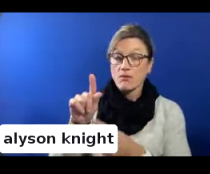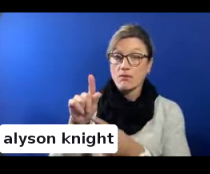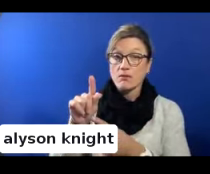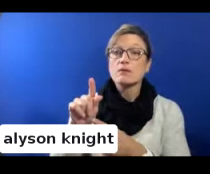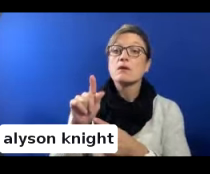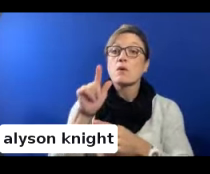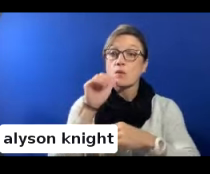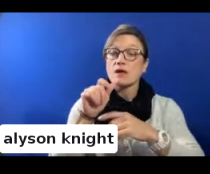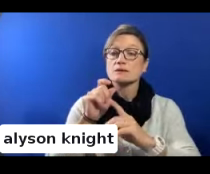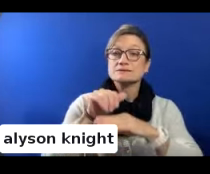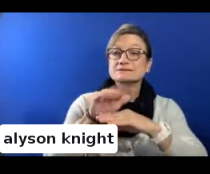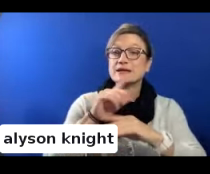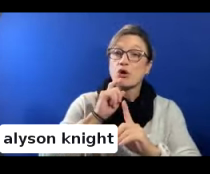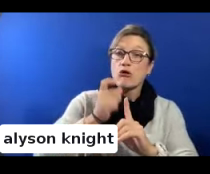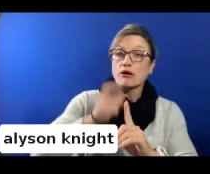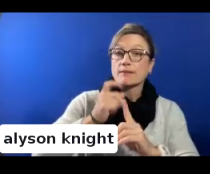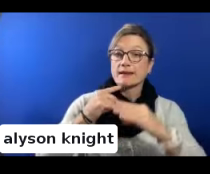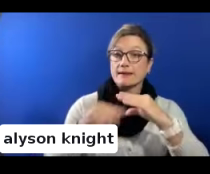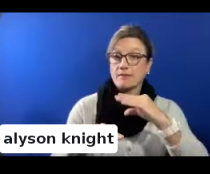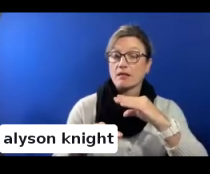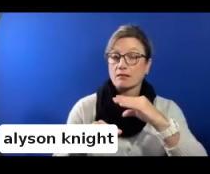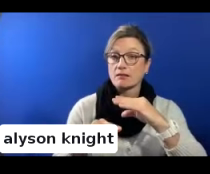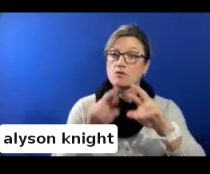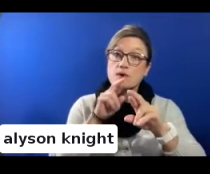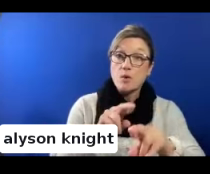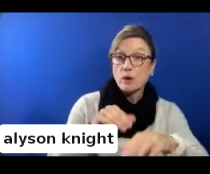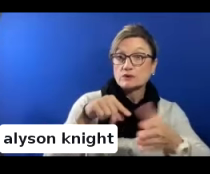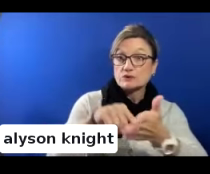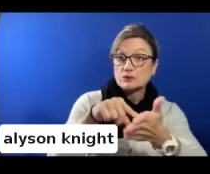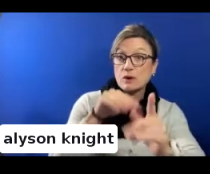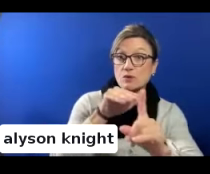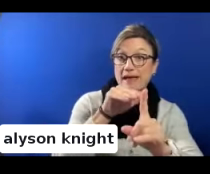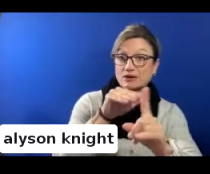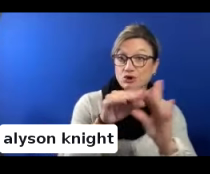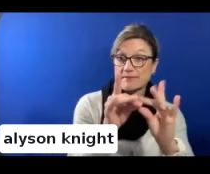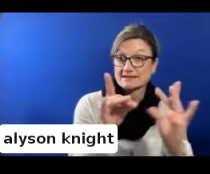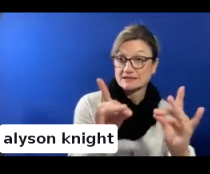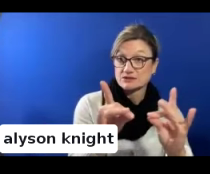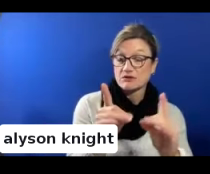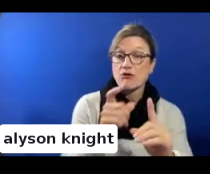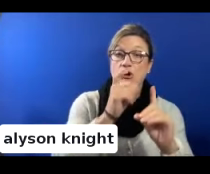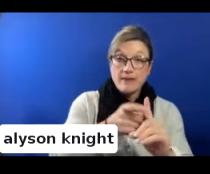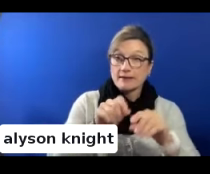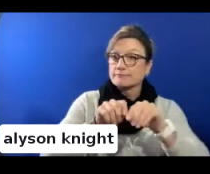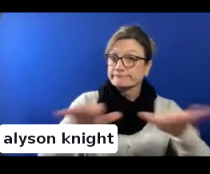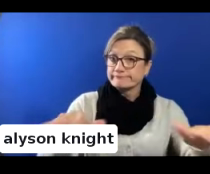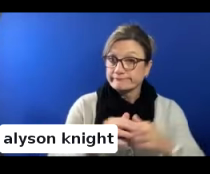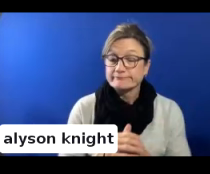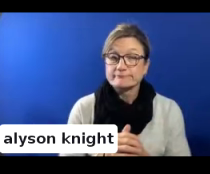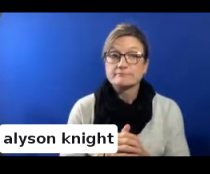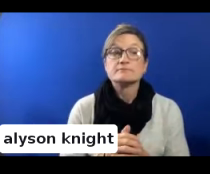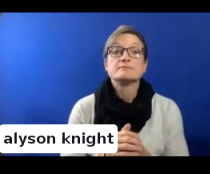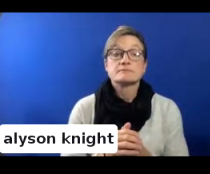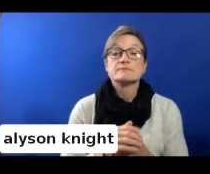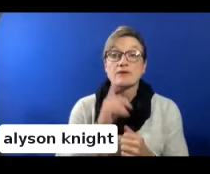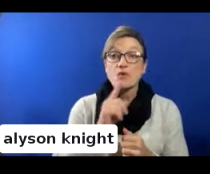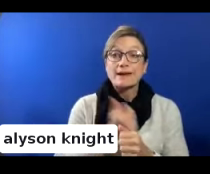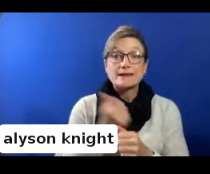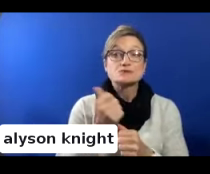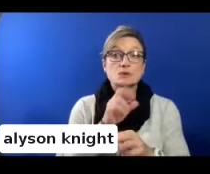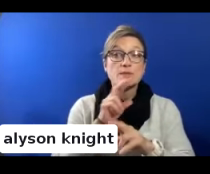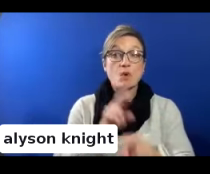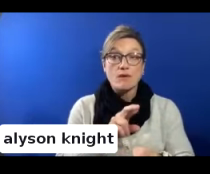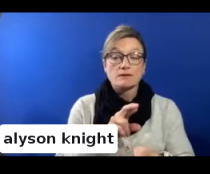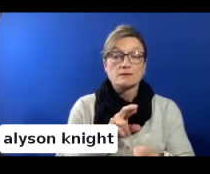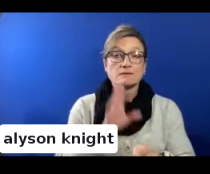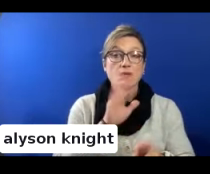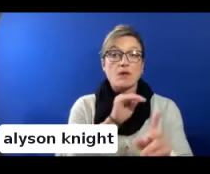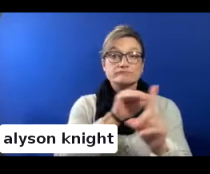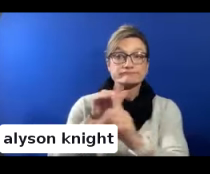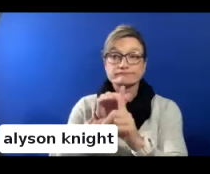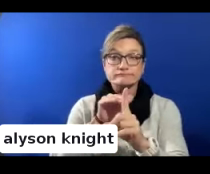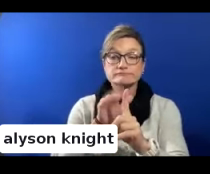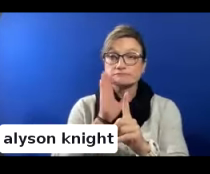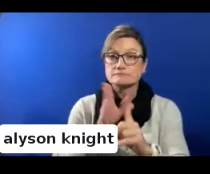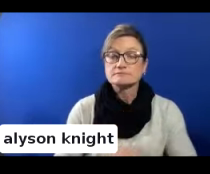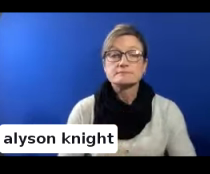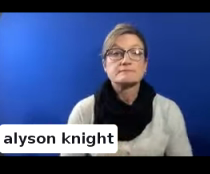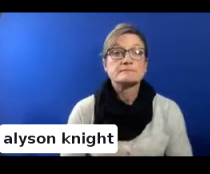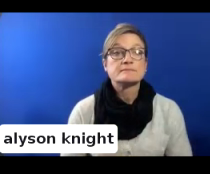an automated email report reminder for each report that is, for each